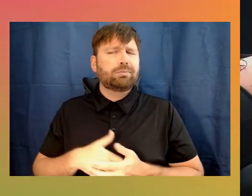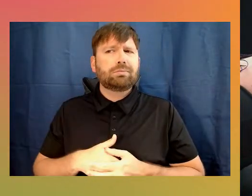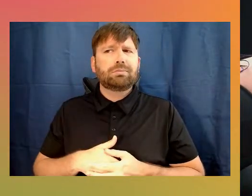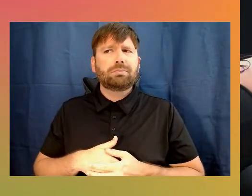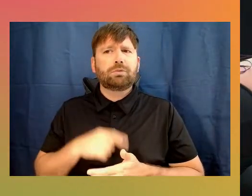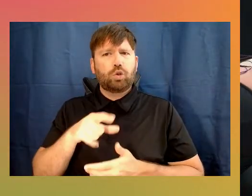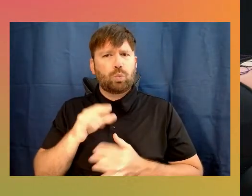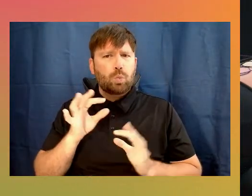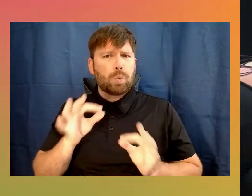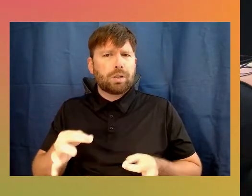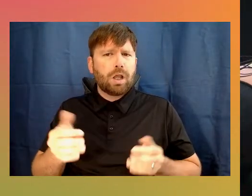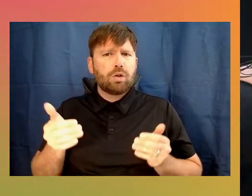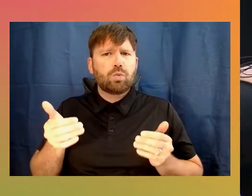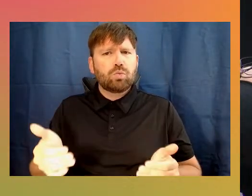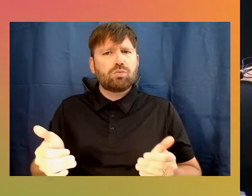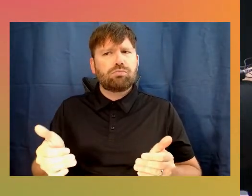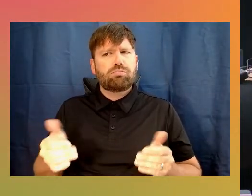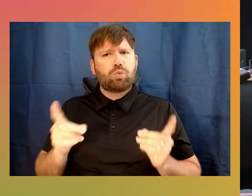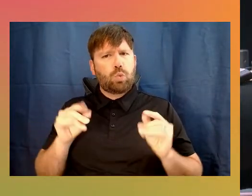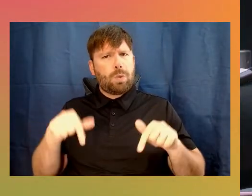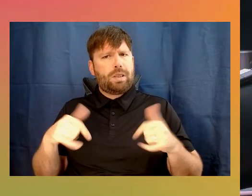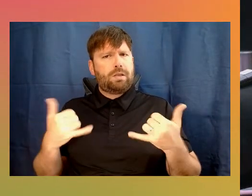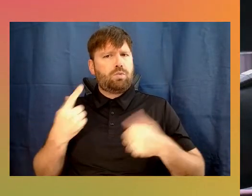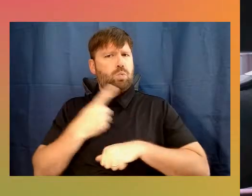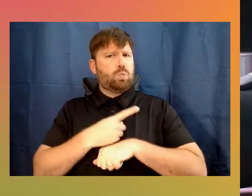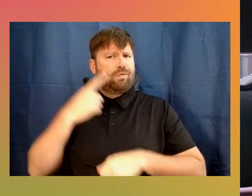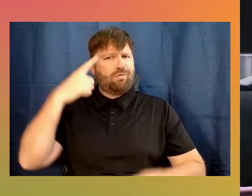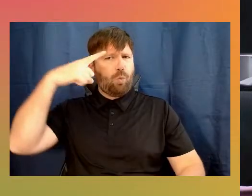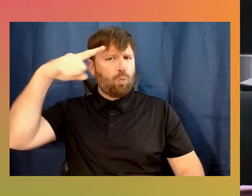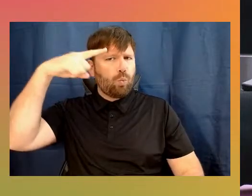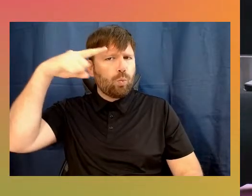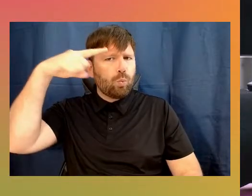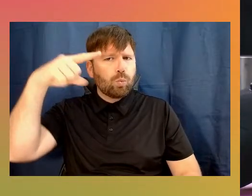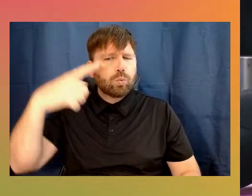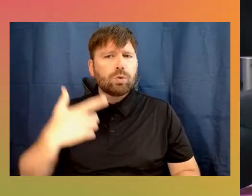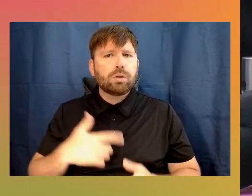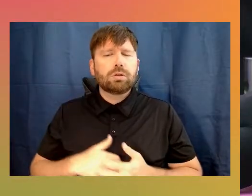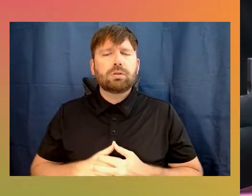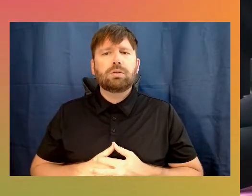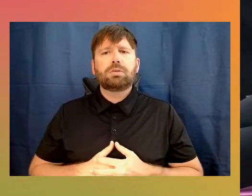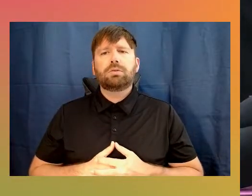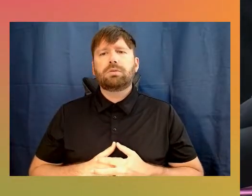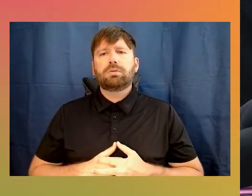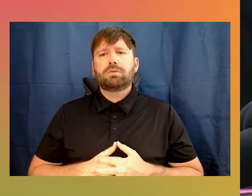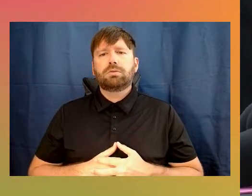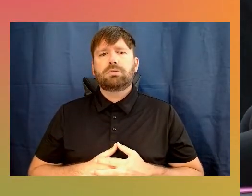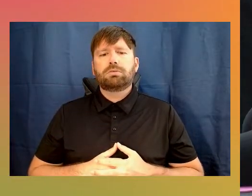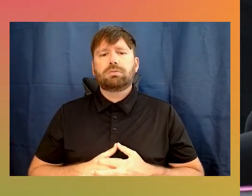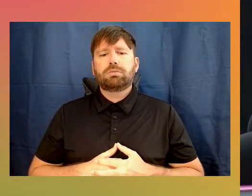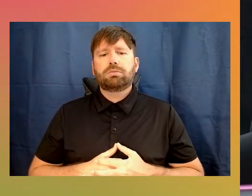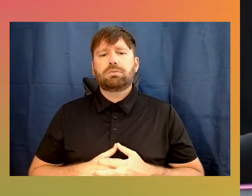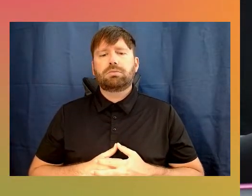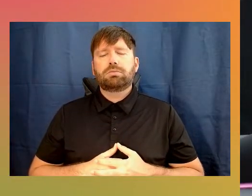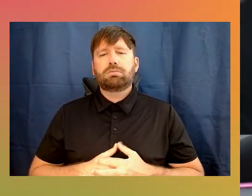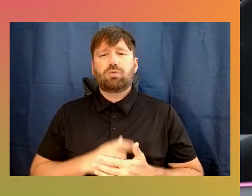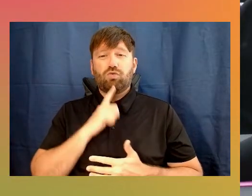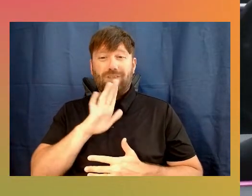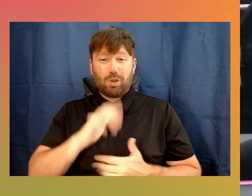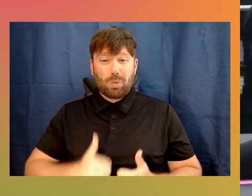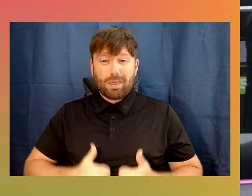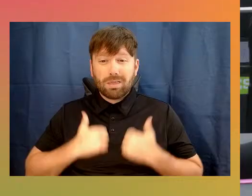WHY YOU SHOWED UP FOR YOURSELF.